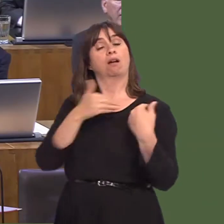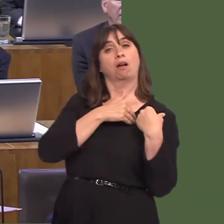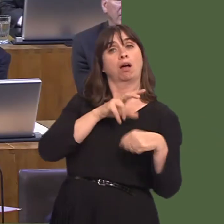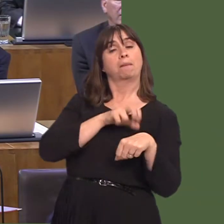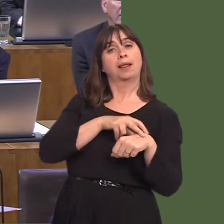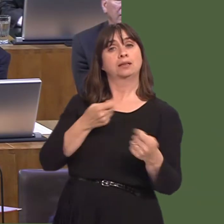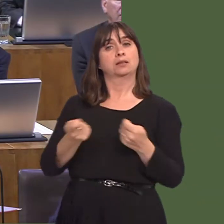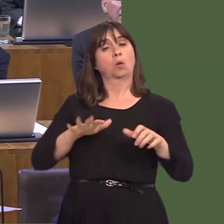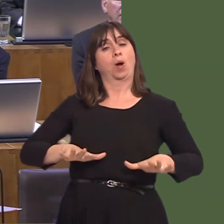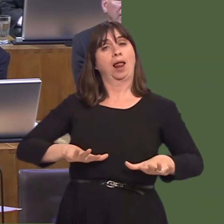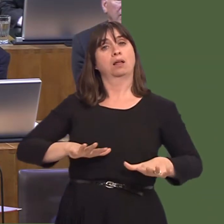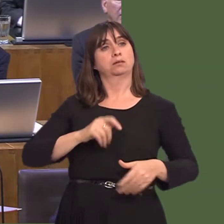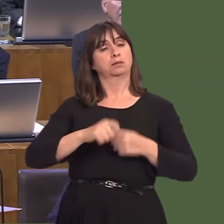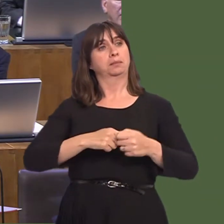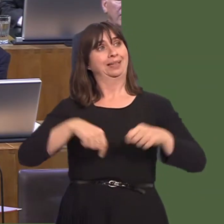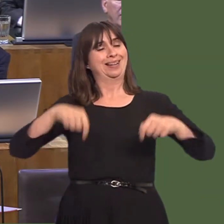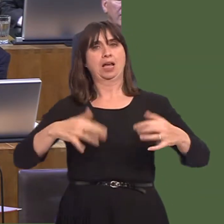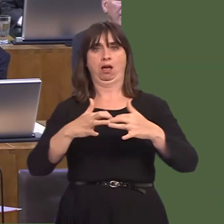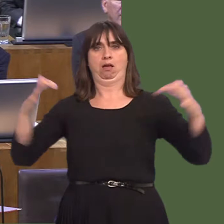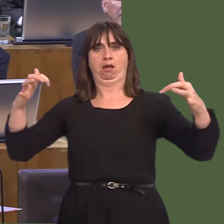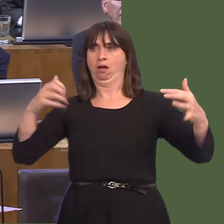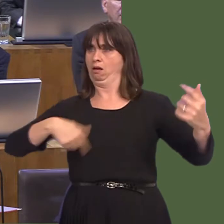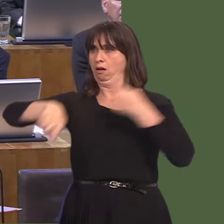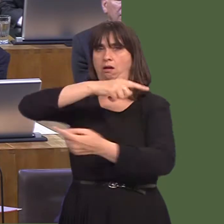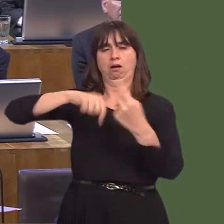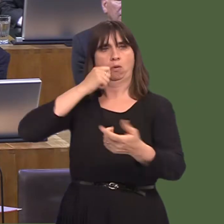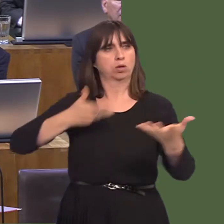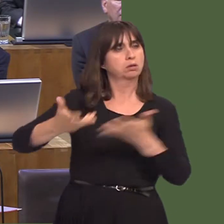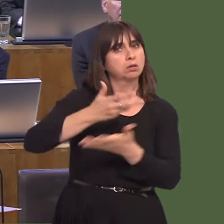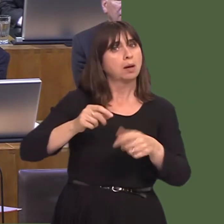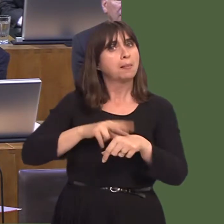then for this place to decide whether or not to keep police and crime commissioners.